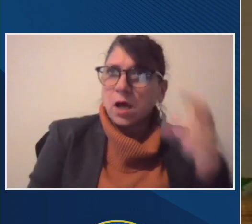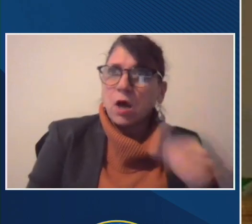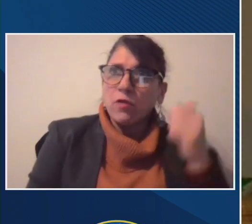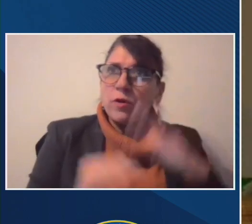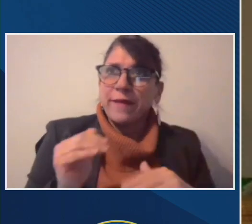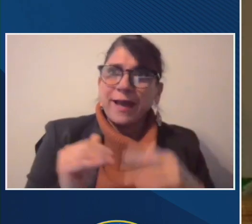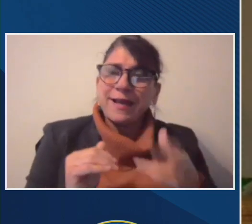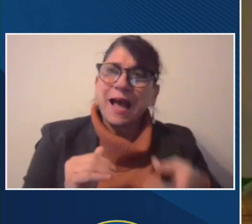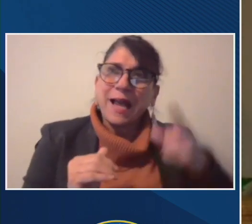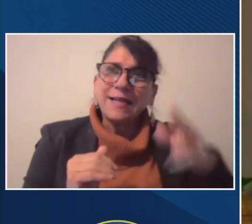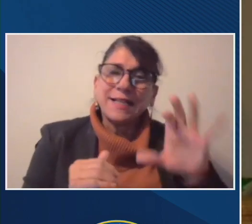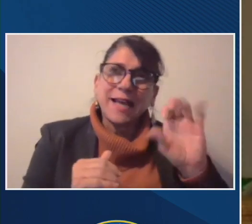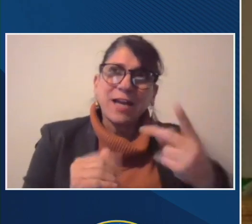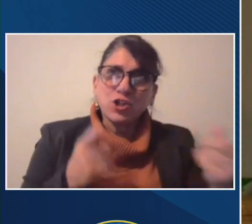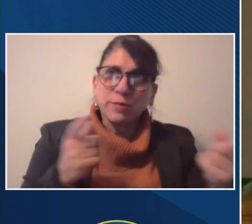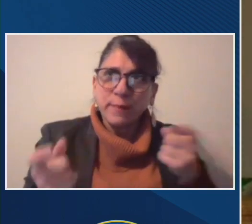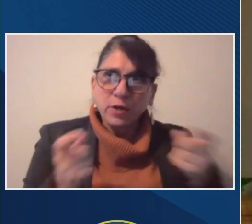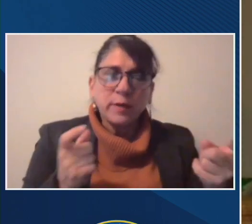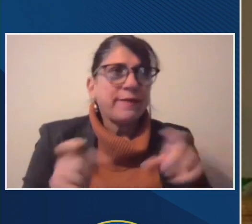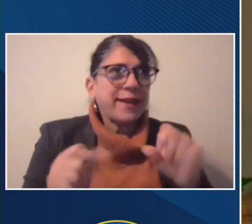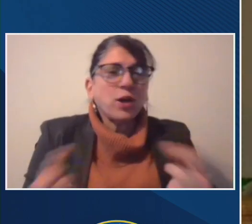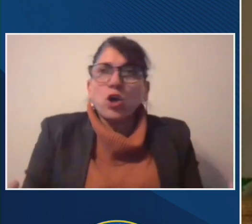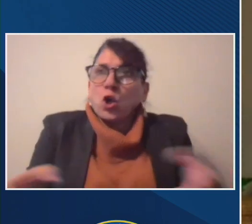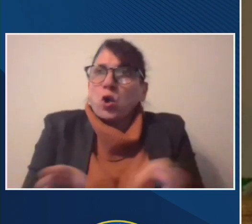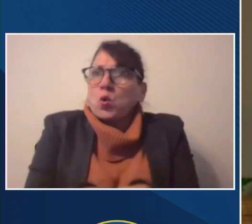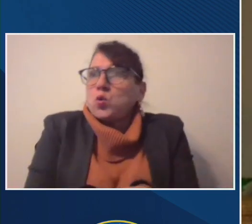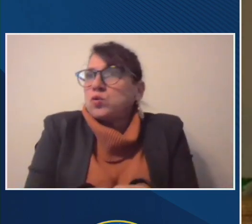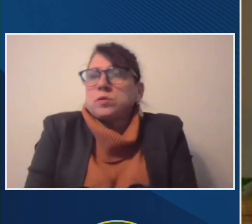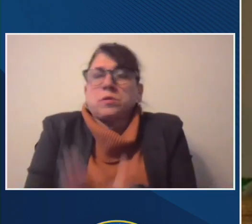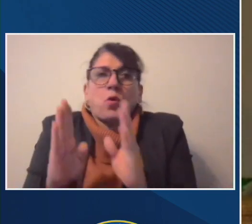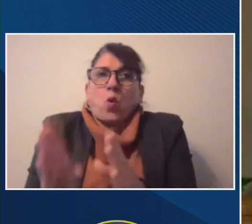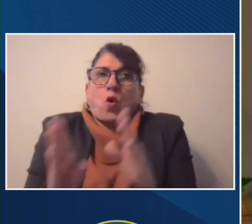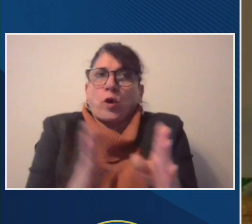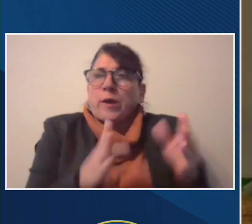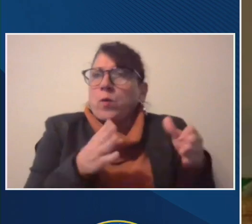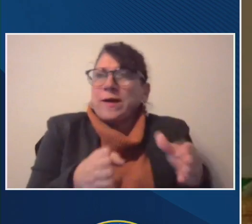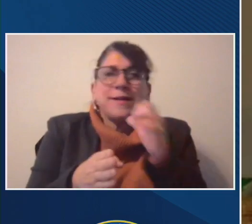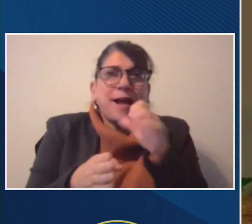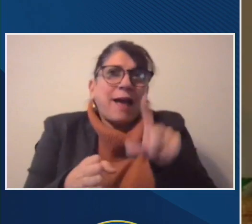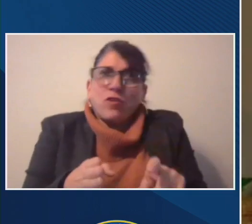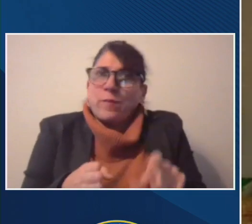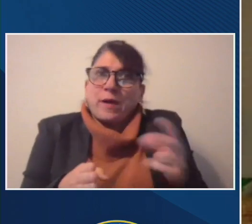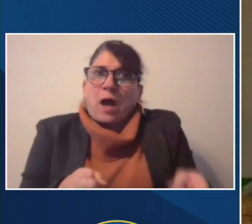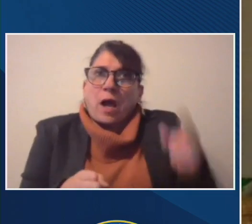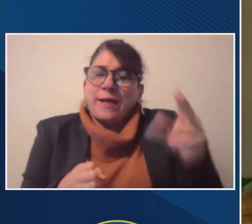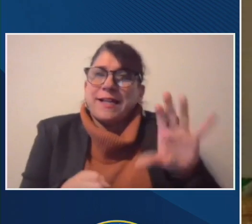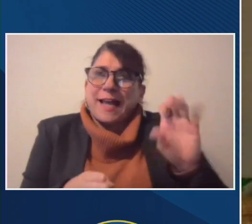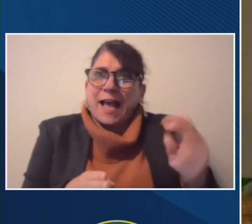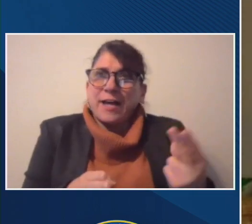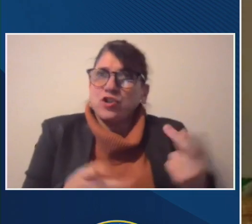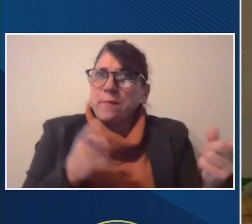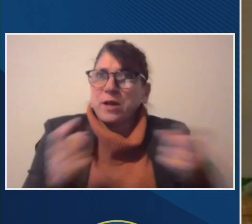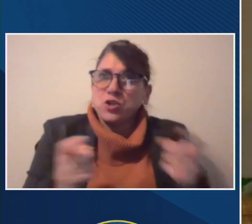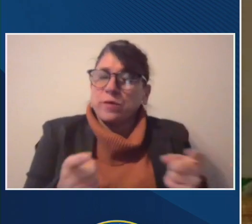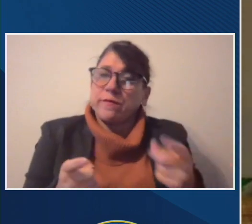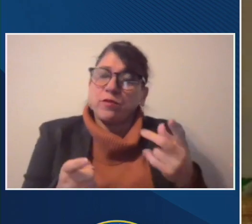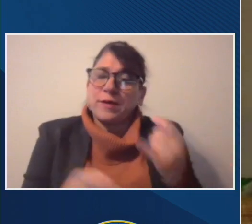You know, institution could close in an orderly fashion, right? I mean, it doesn't have to be on heightened cash management for an institution to close. I know it's a kind of a unicorn, but it